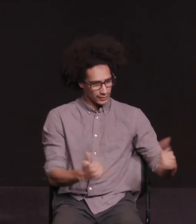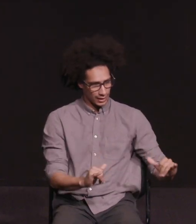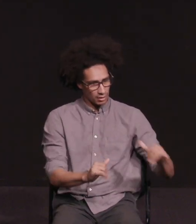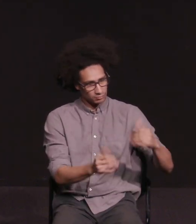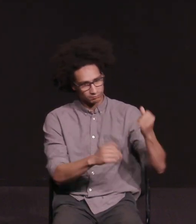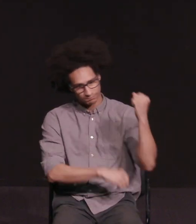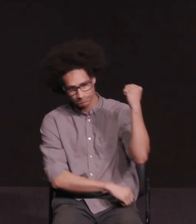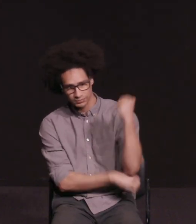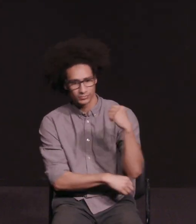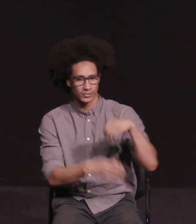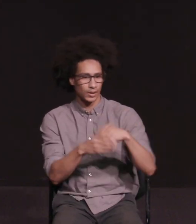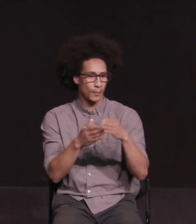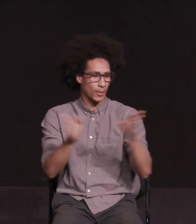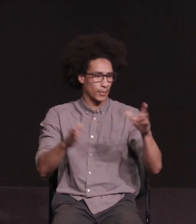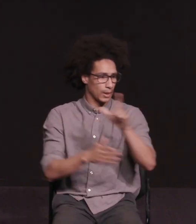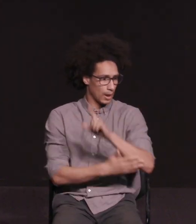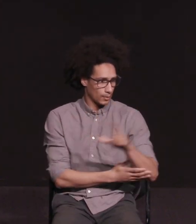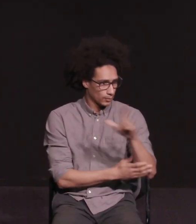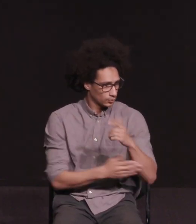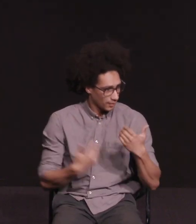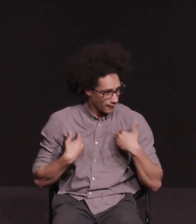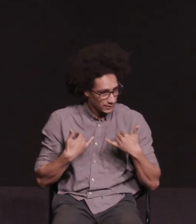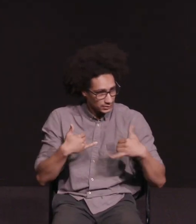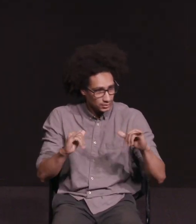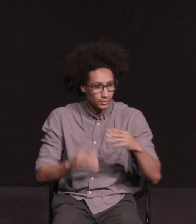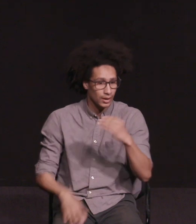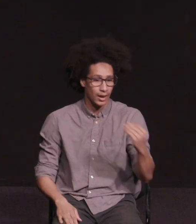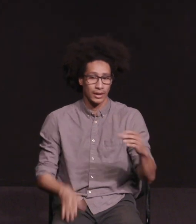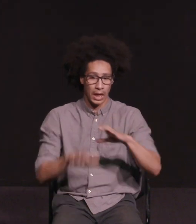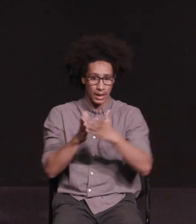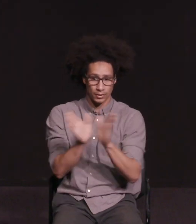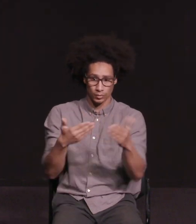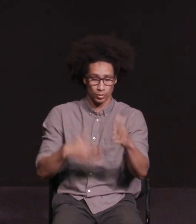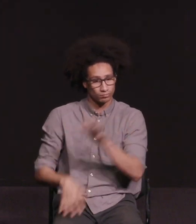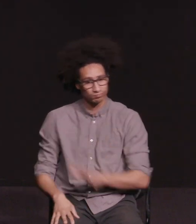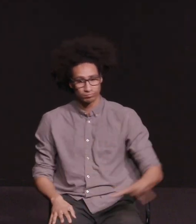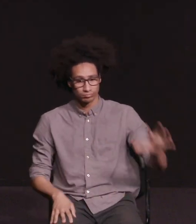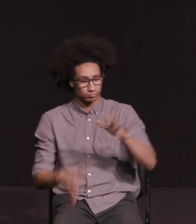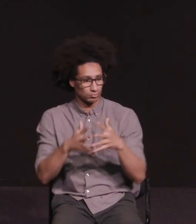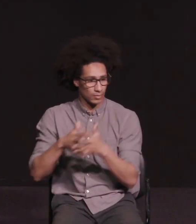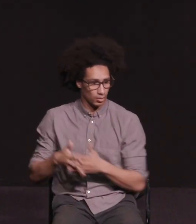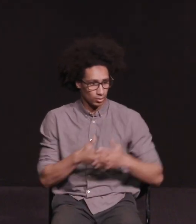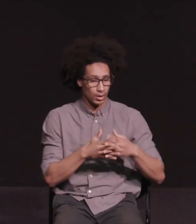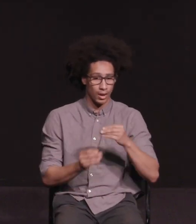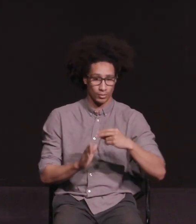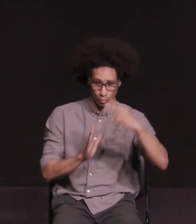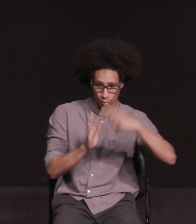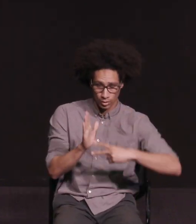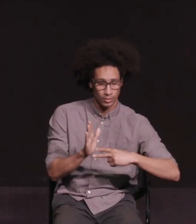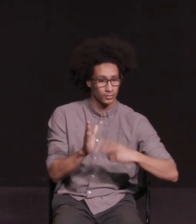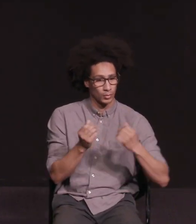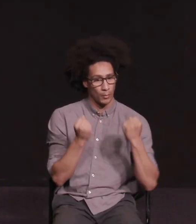libraries and classrooms across the country and read by multiple generations.